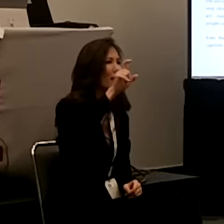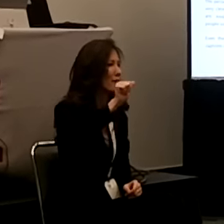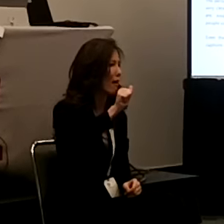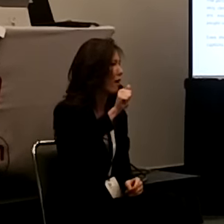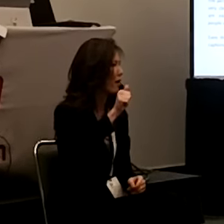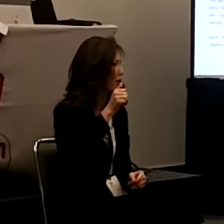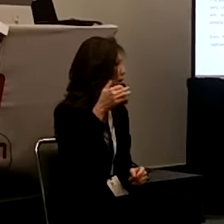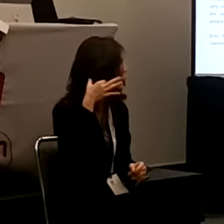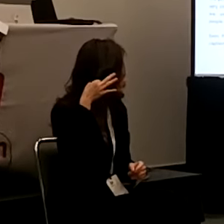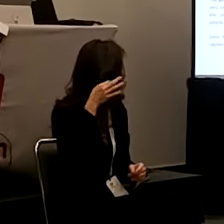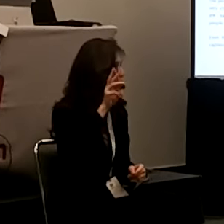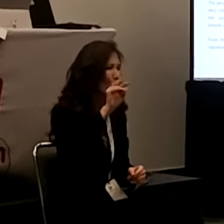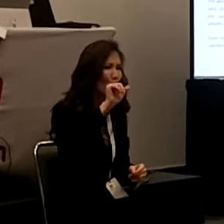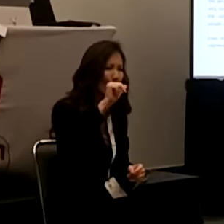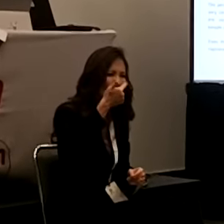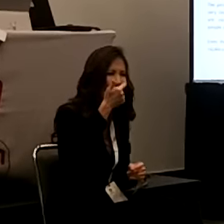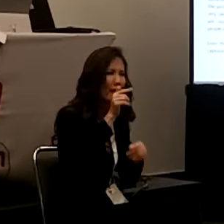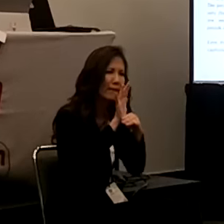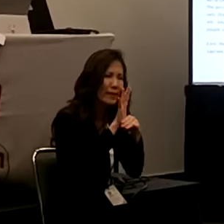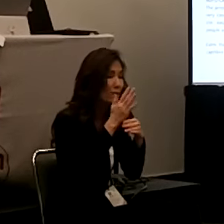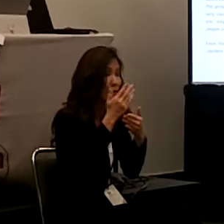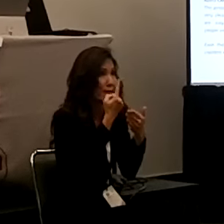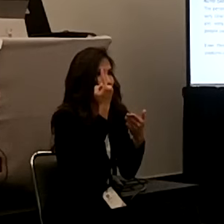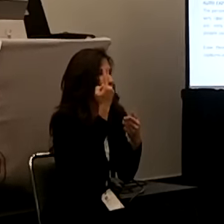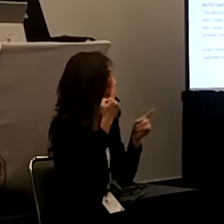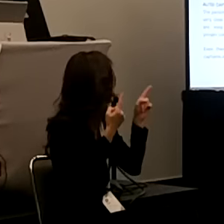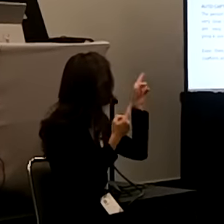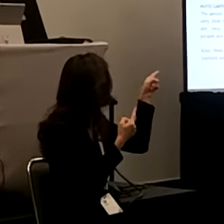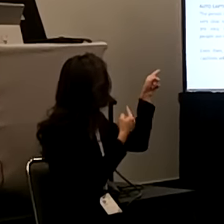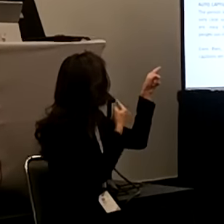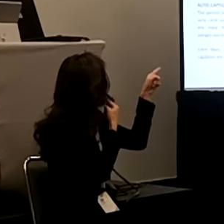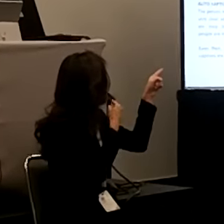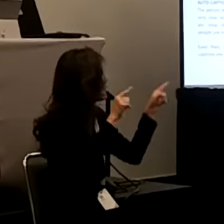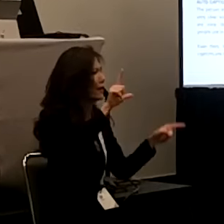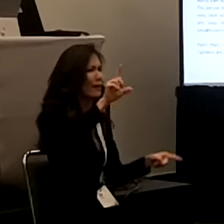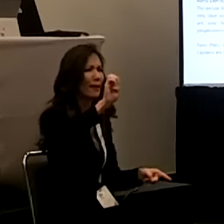or streaking it or something but that one says, "Leave spraying but it's in the style